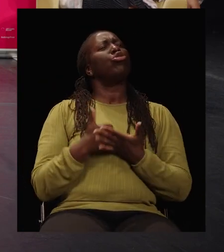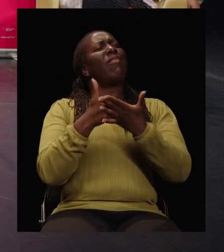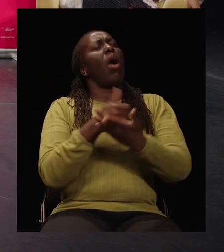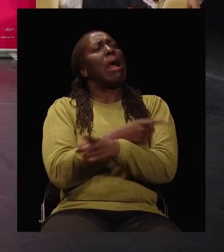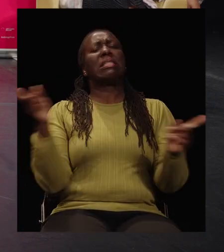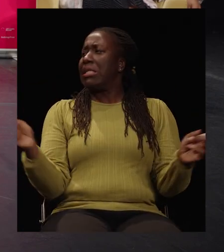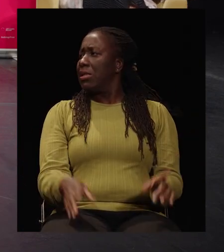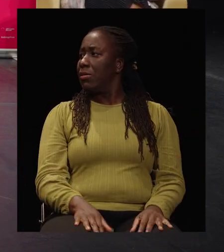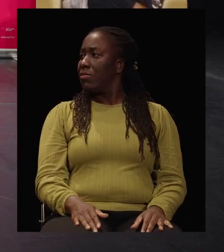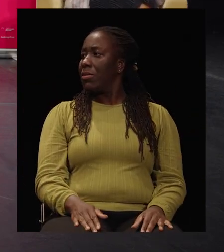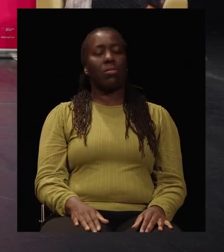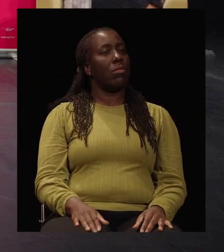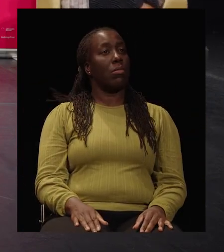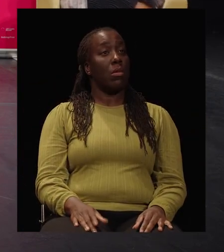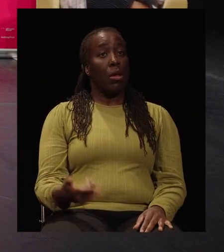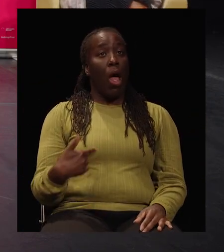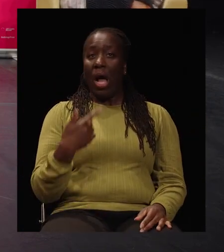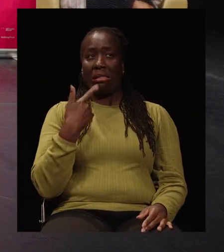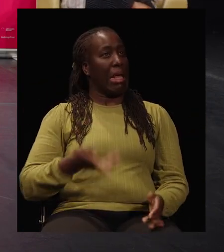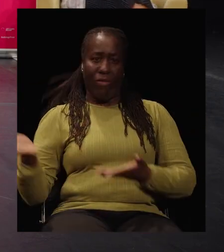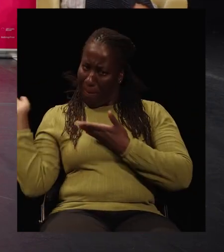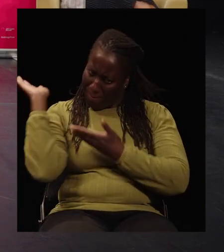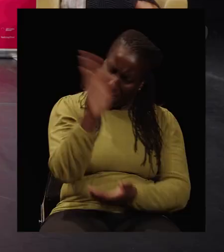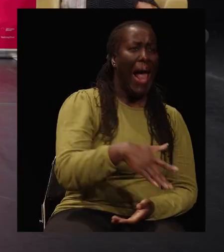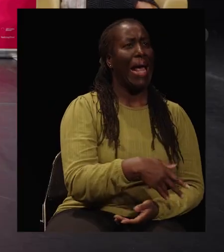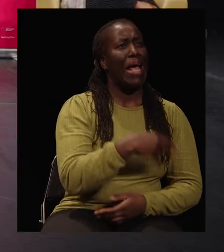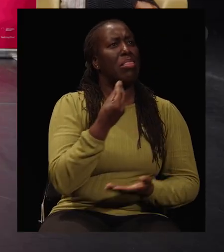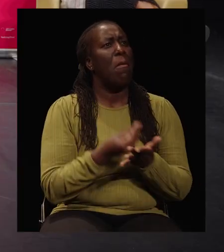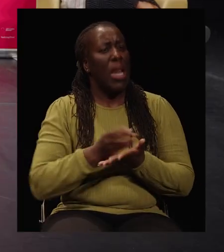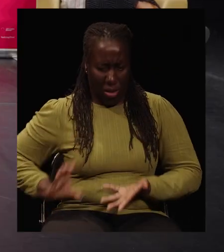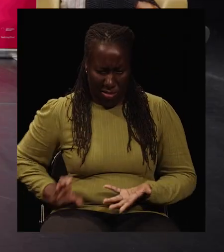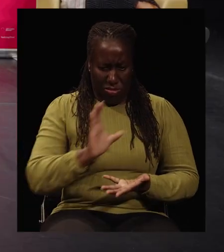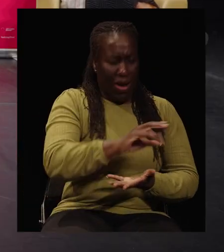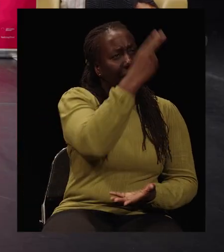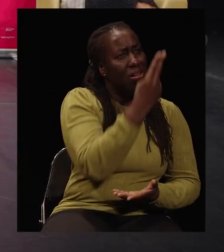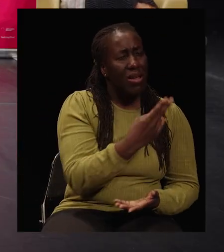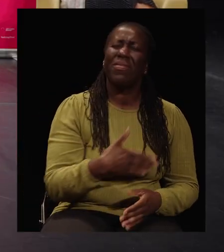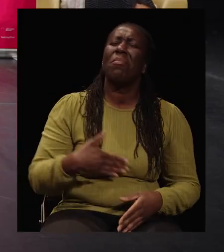Give it to the arts. Feed it back in. Or practically what is like, you know,